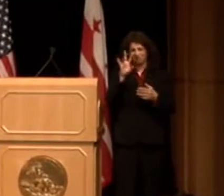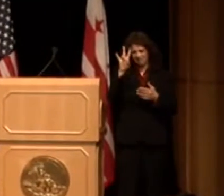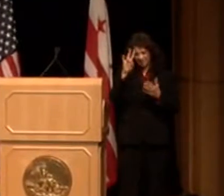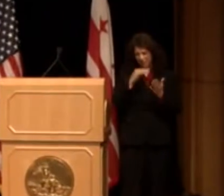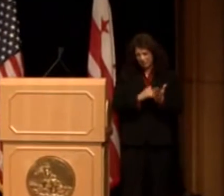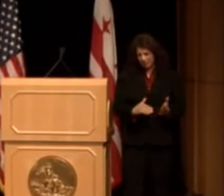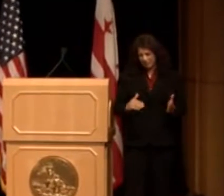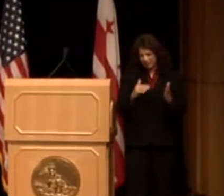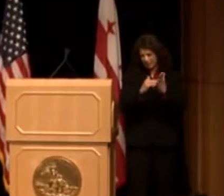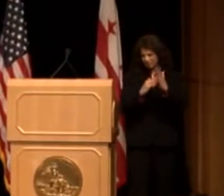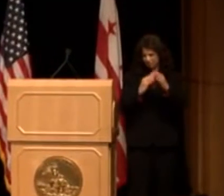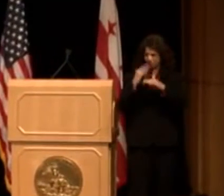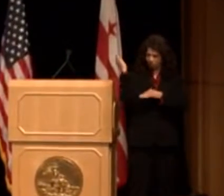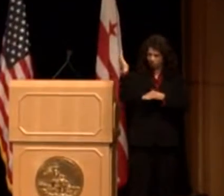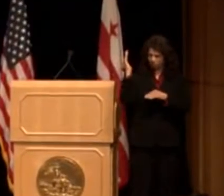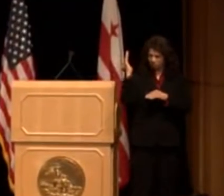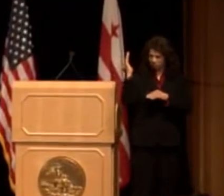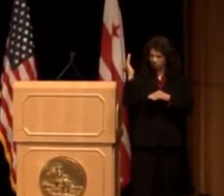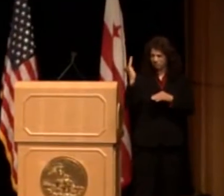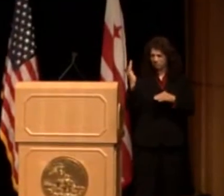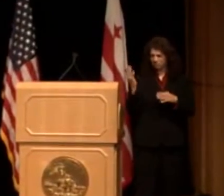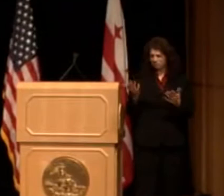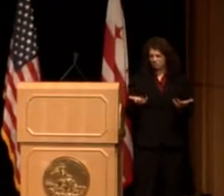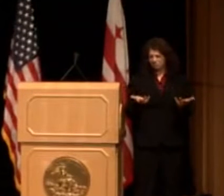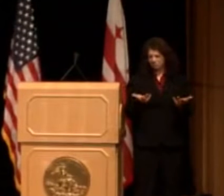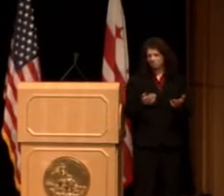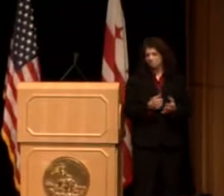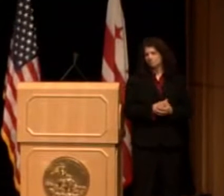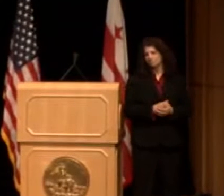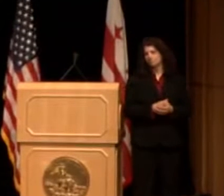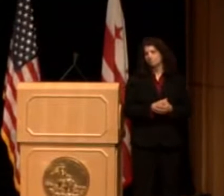INCREASED OUR TOTAL TAXABLE AMOUNTS COLLECTED BY ABOUT A